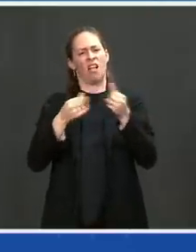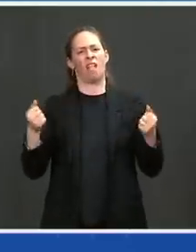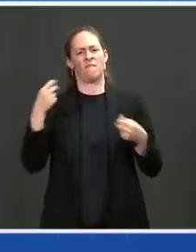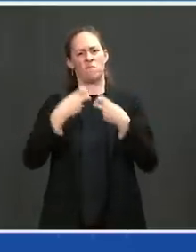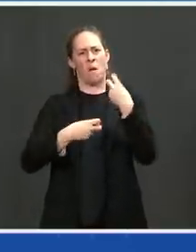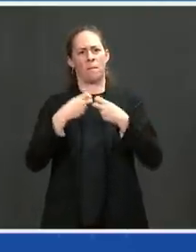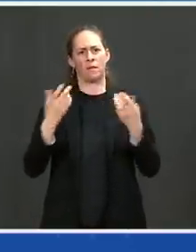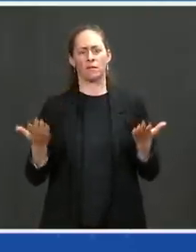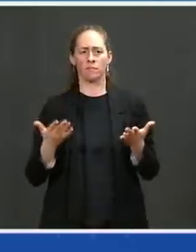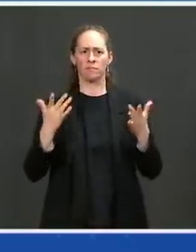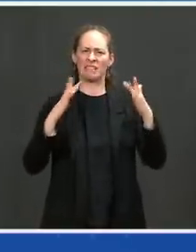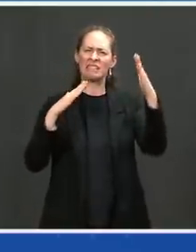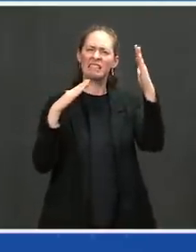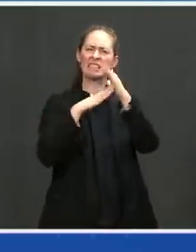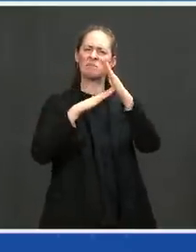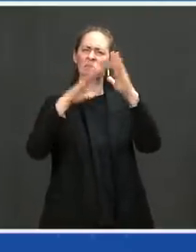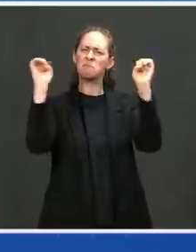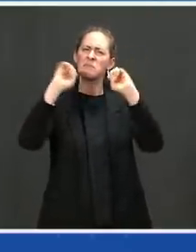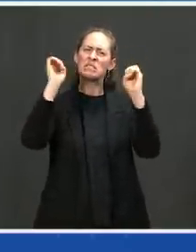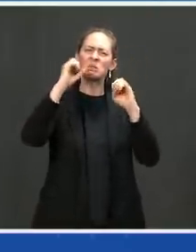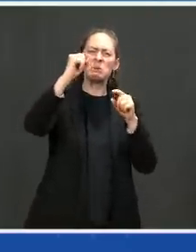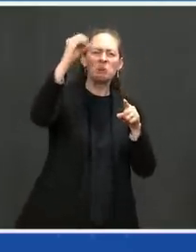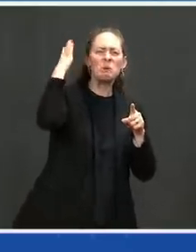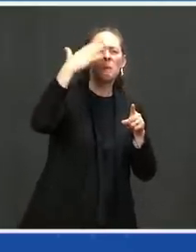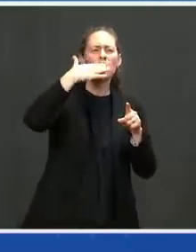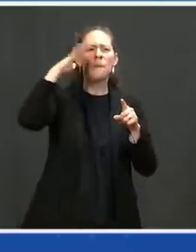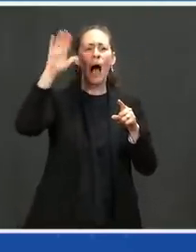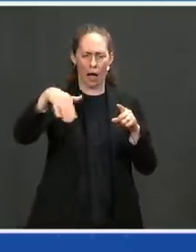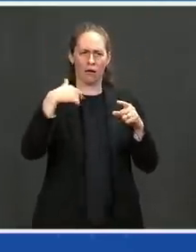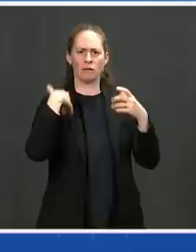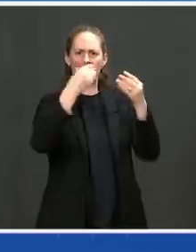I stated from the outset, was COVID-19